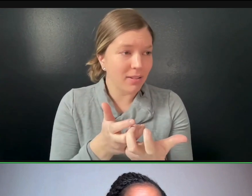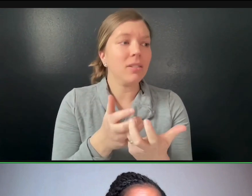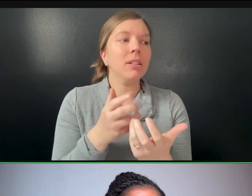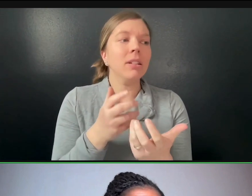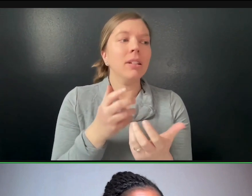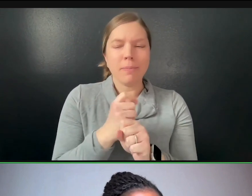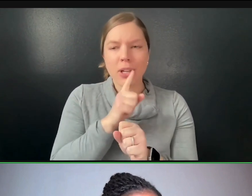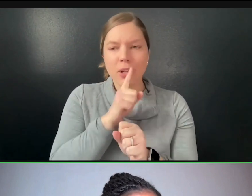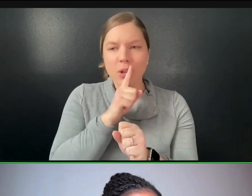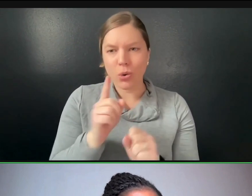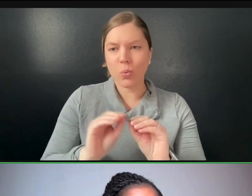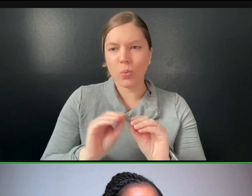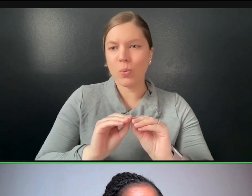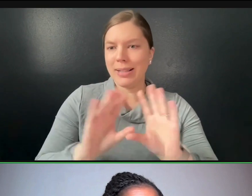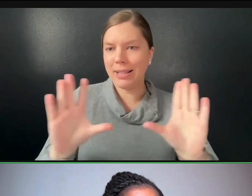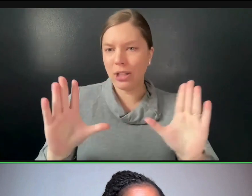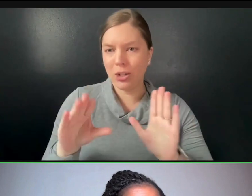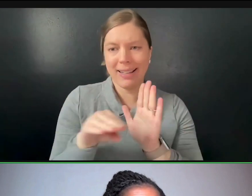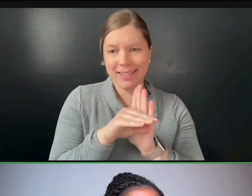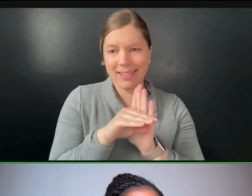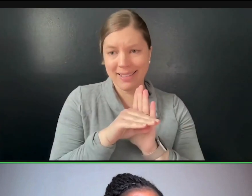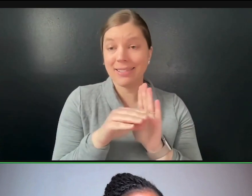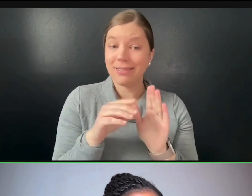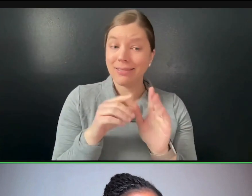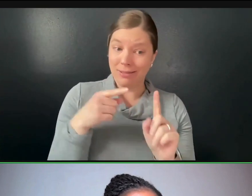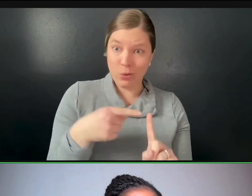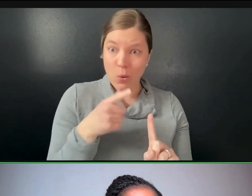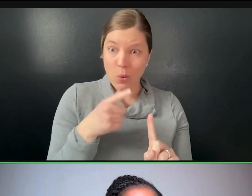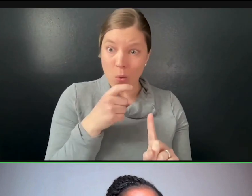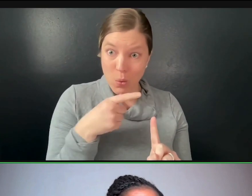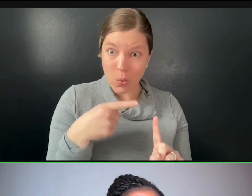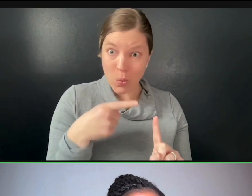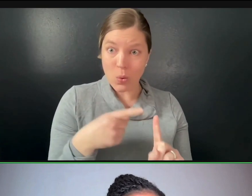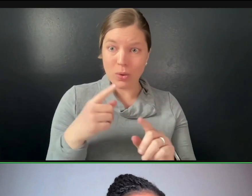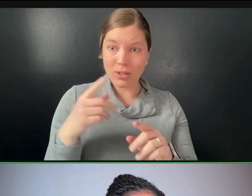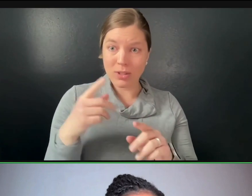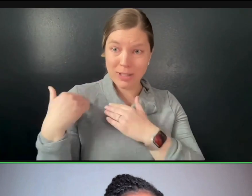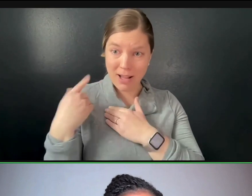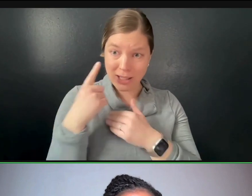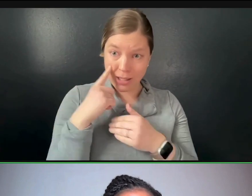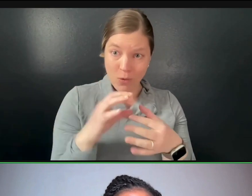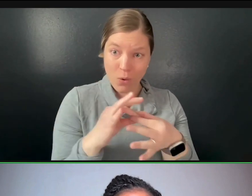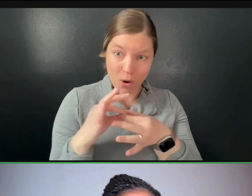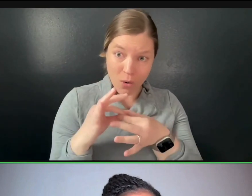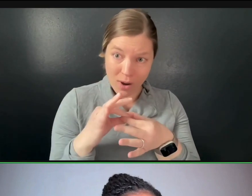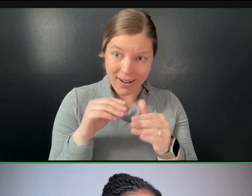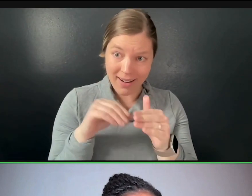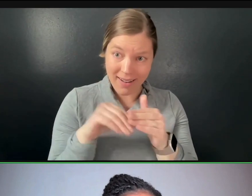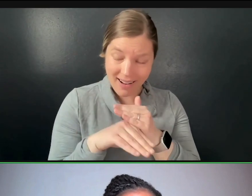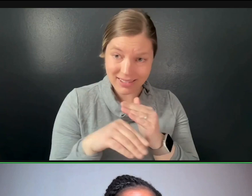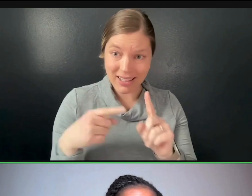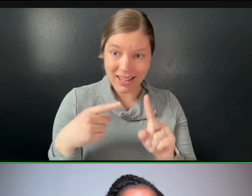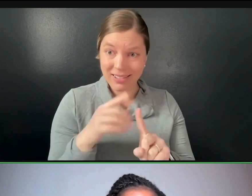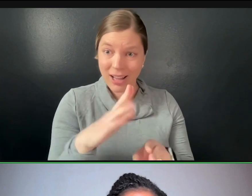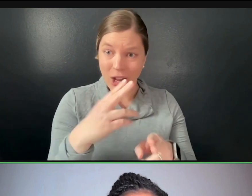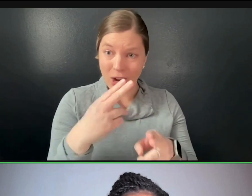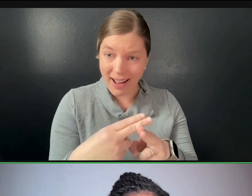If you do require a request to be submitted, be sure to include in specifics who